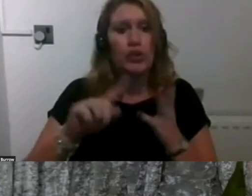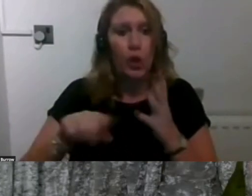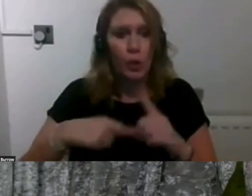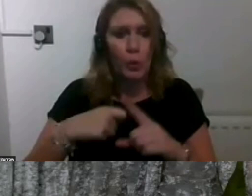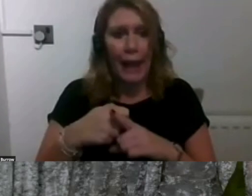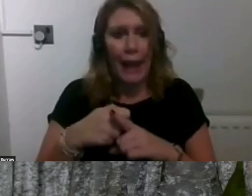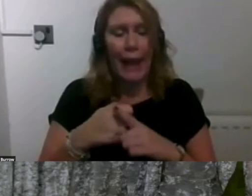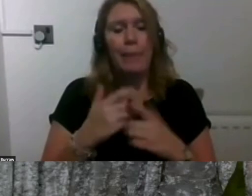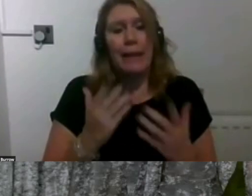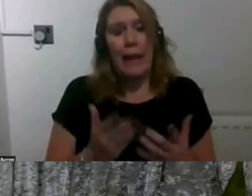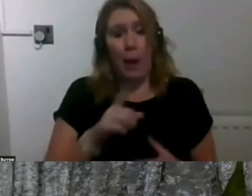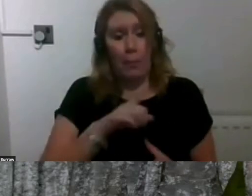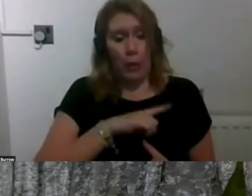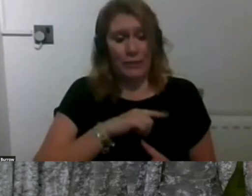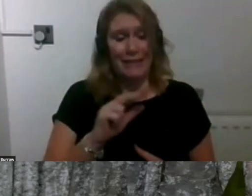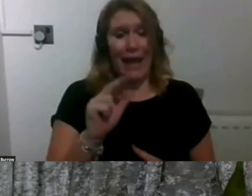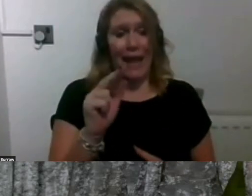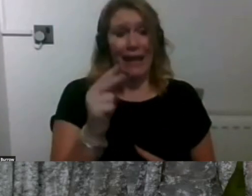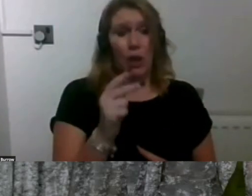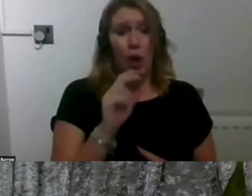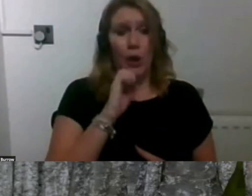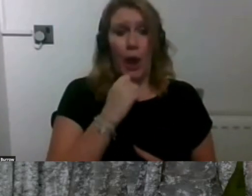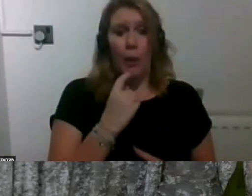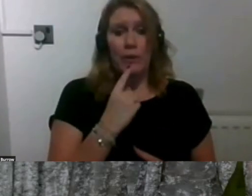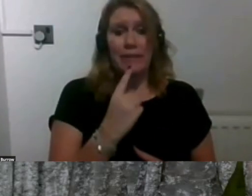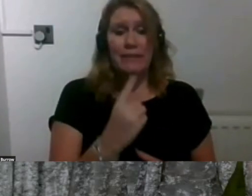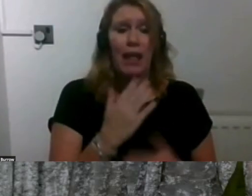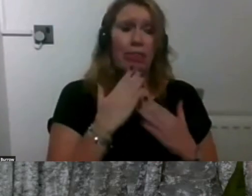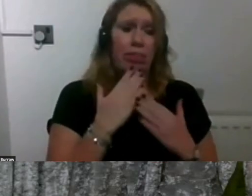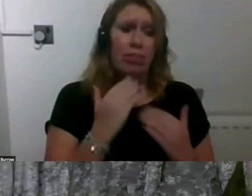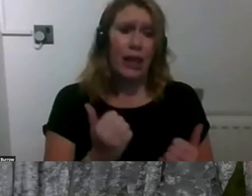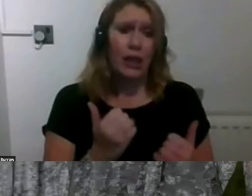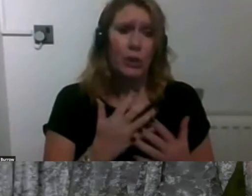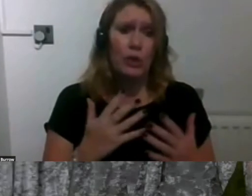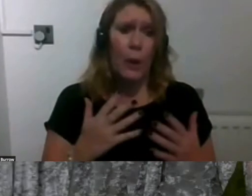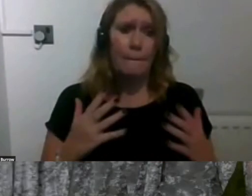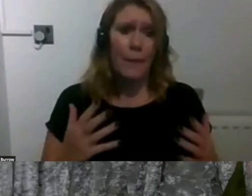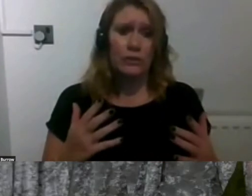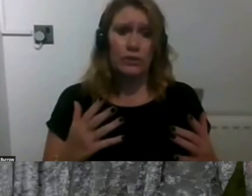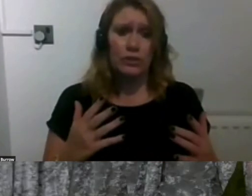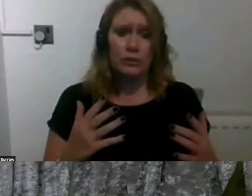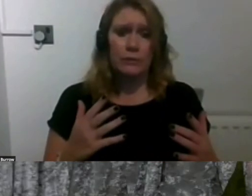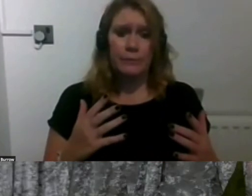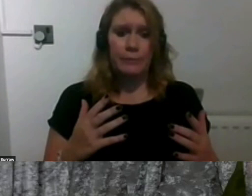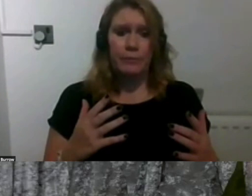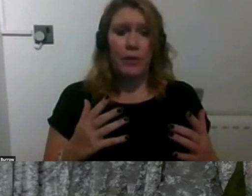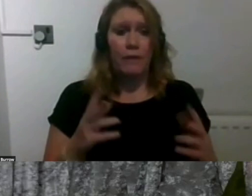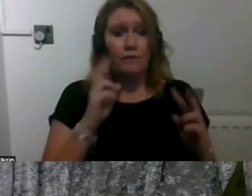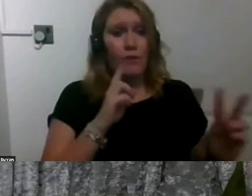o'clock, I am going to say thank you very much indeed to watching to the YouTube